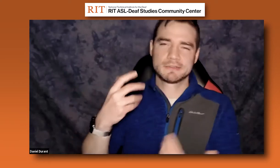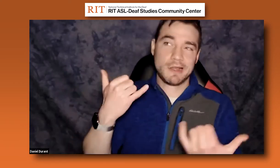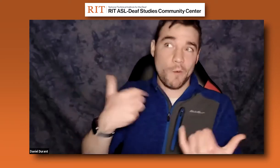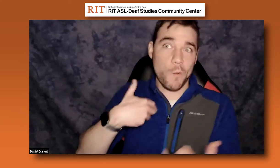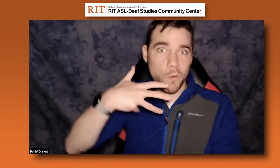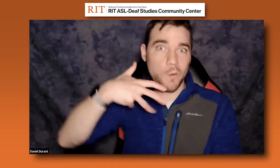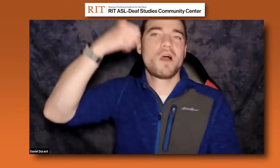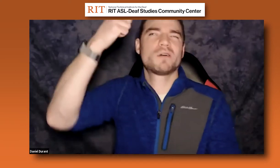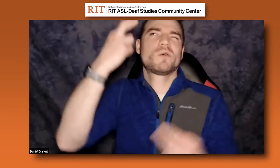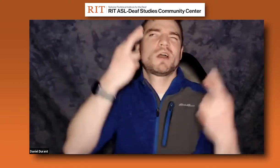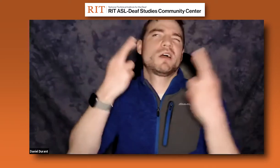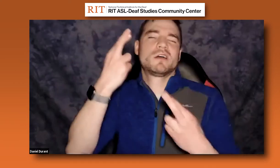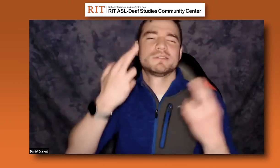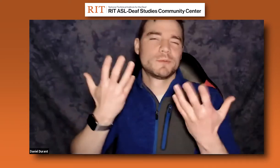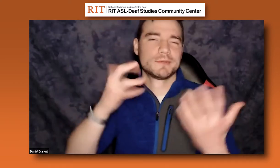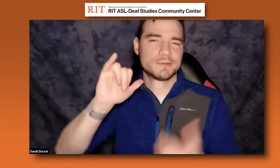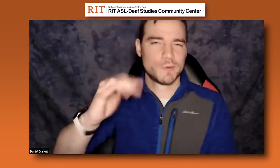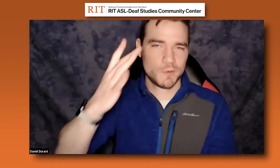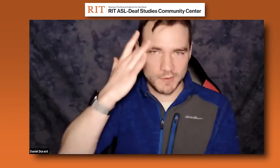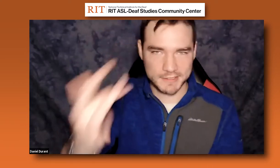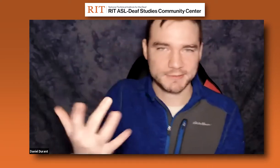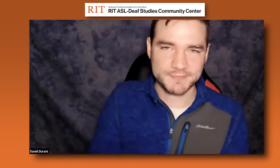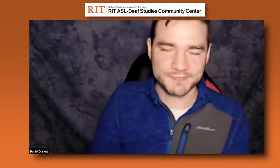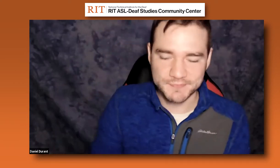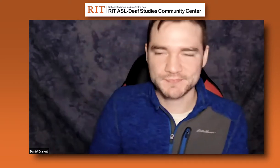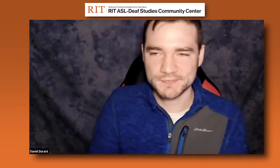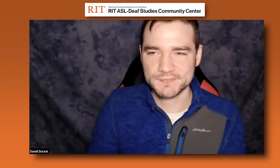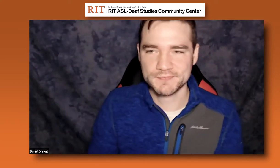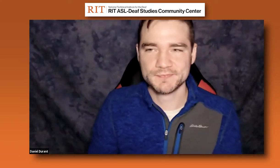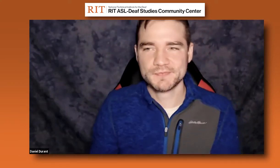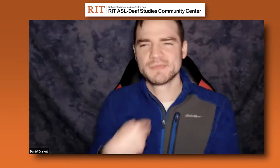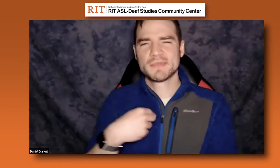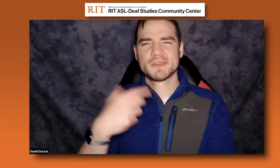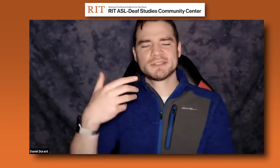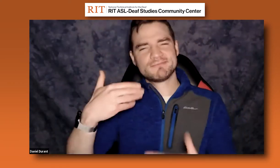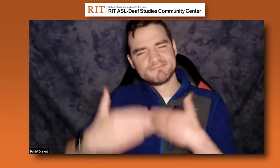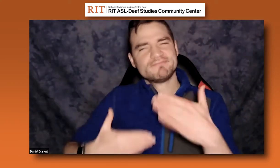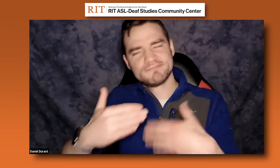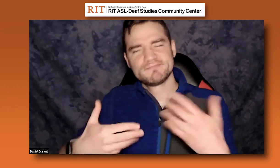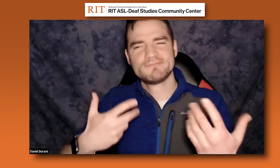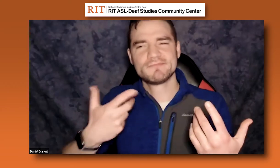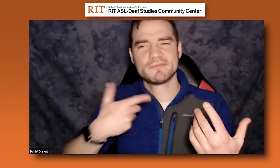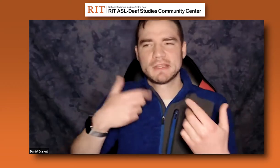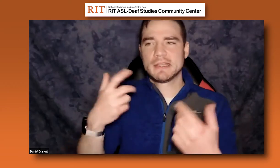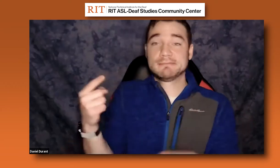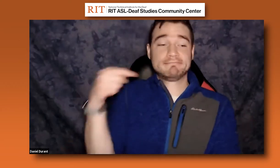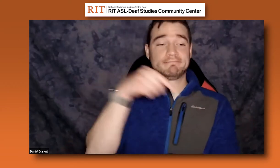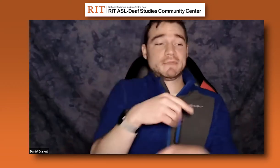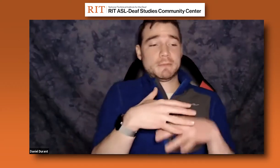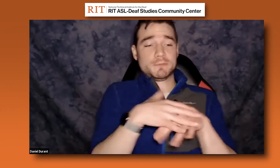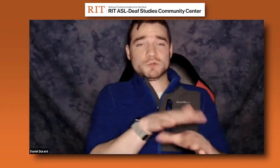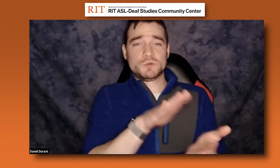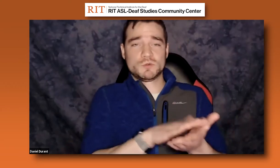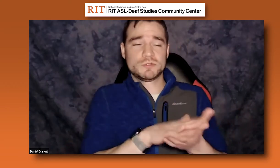So they went through hard times and couldn't create another piece. Now that I'm older, I realize that's what happened.